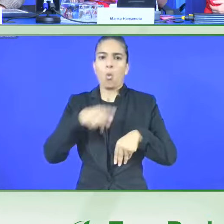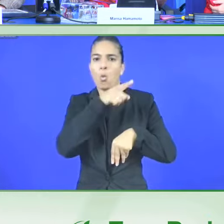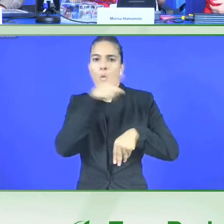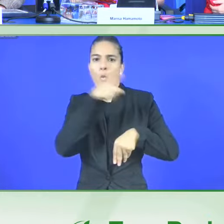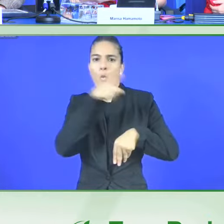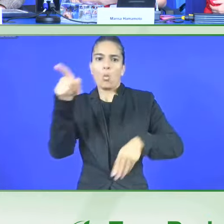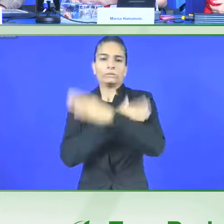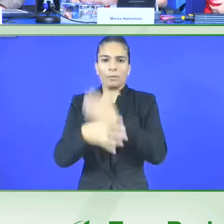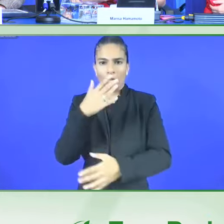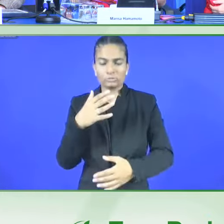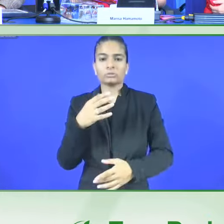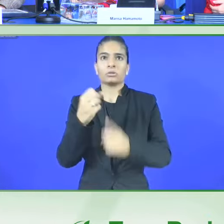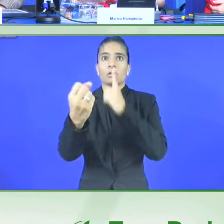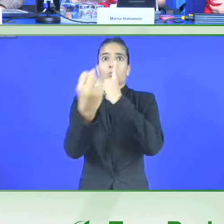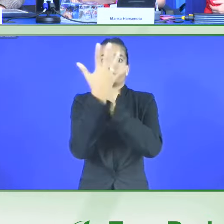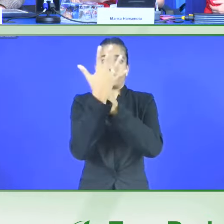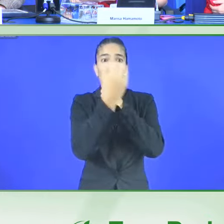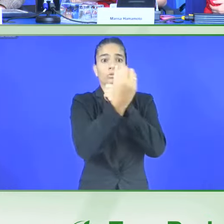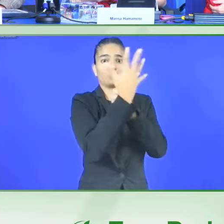we love the ground.